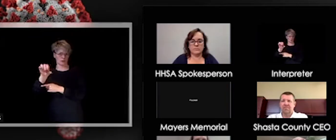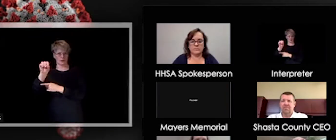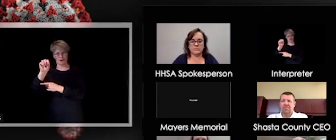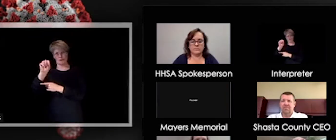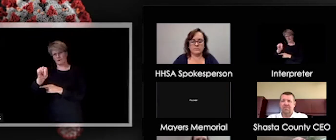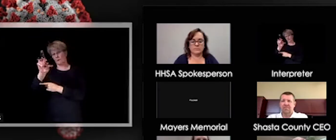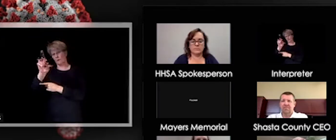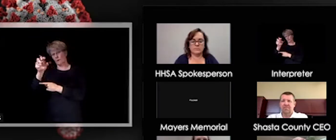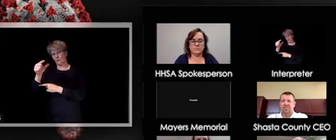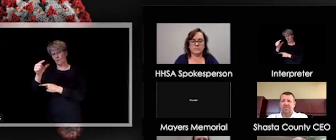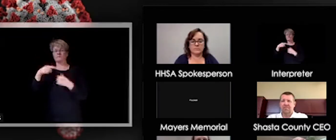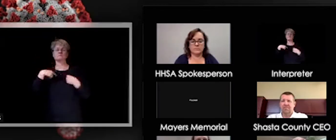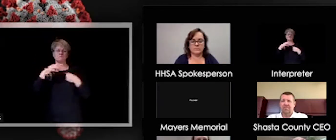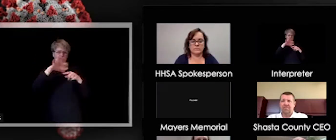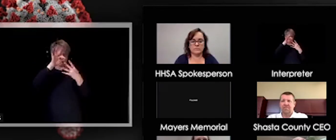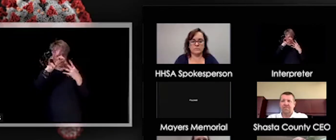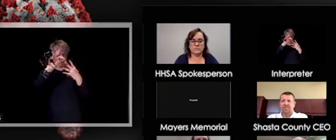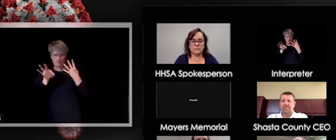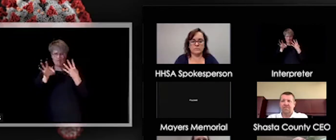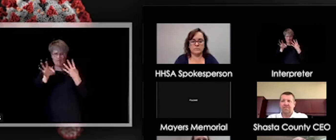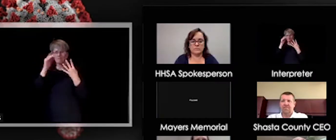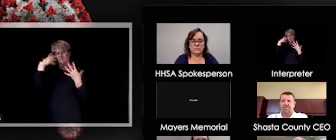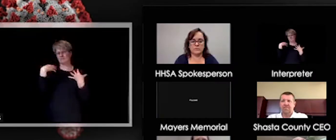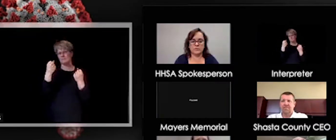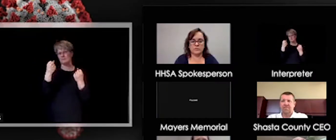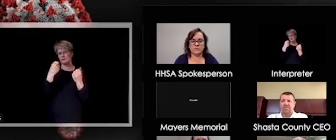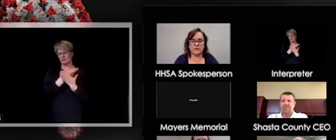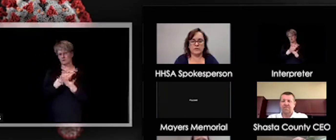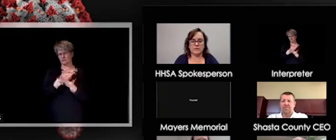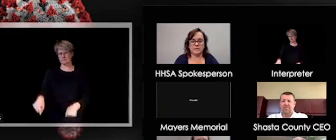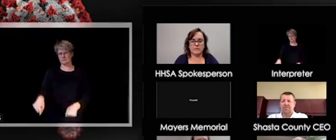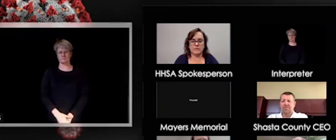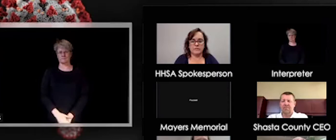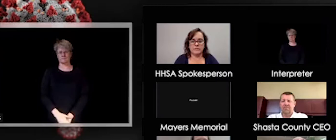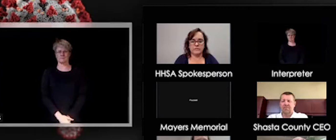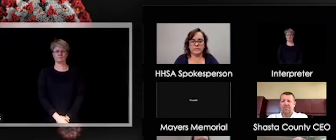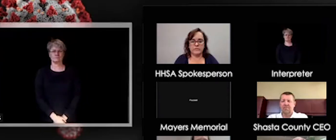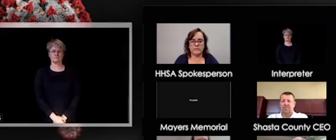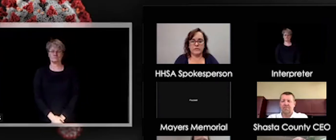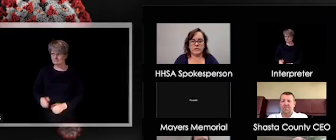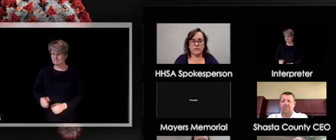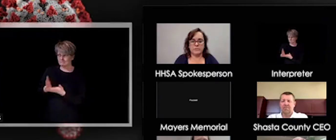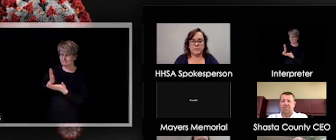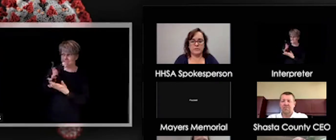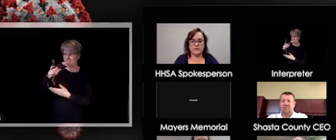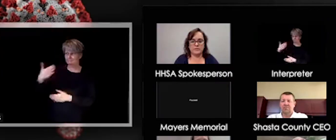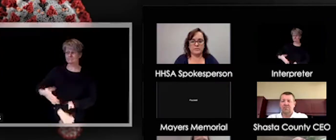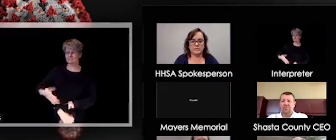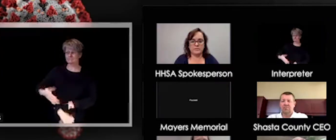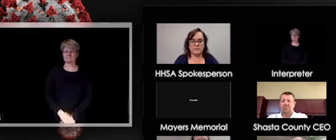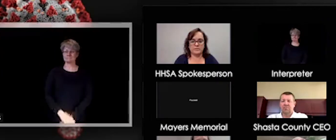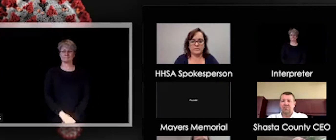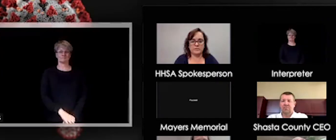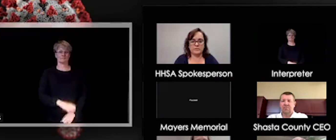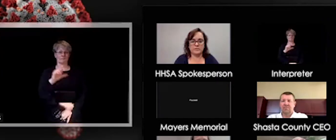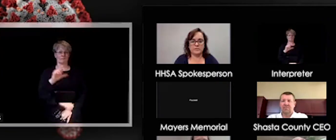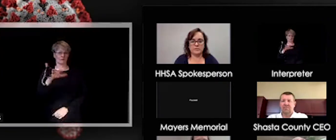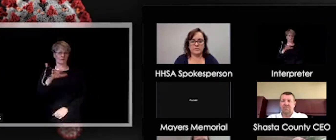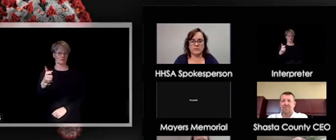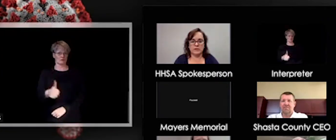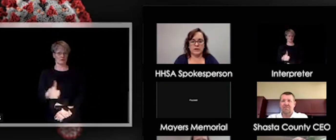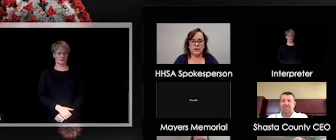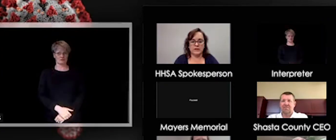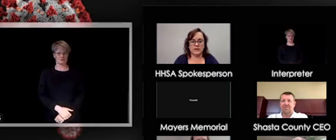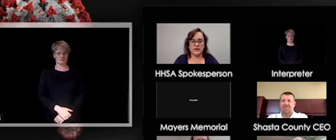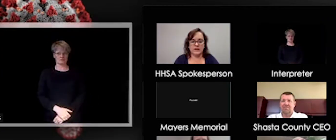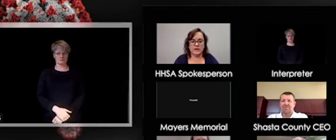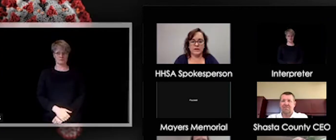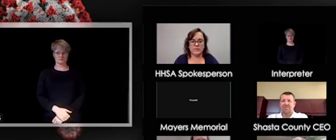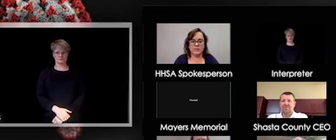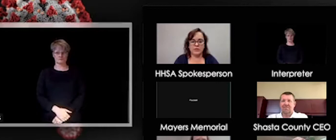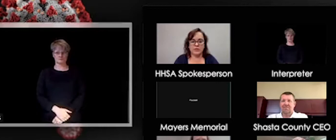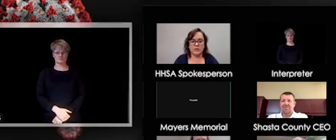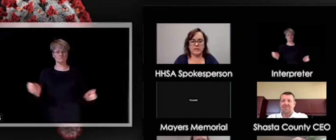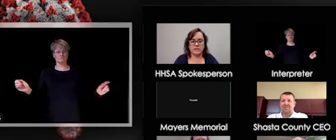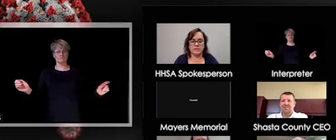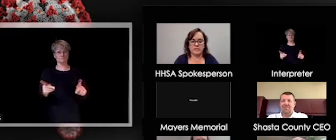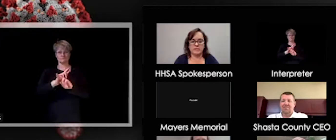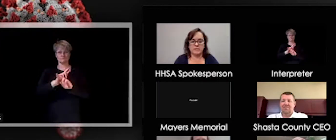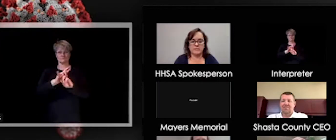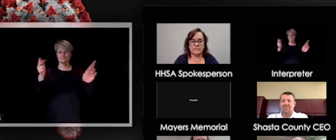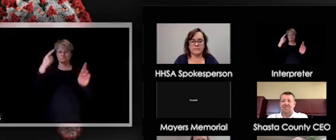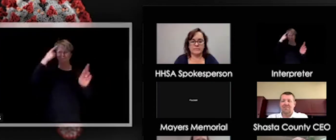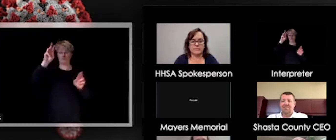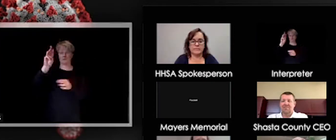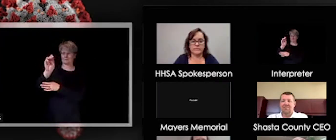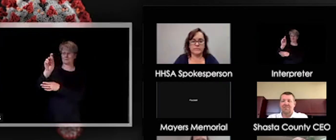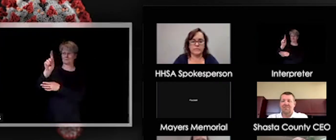Alright, thank you, Donnell. Anybody else? Okay, I think we are ready for media questions.